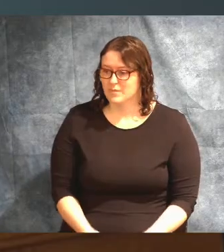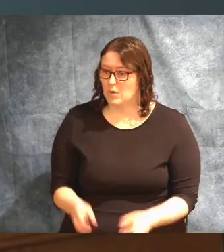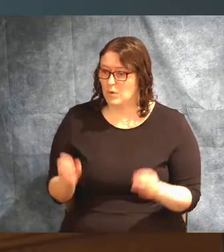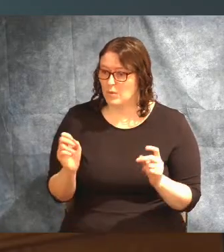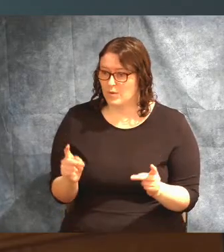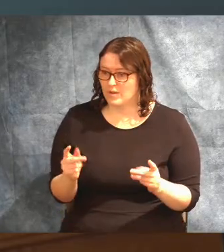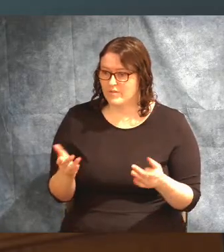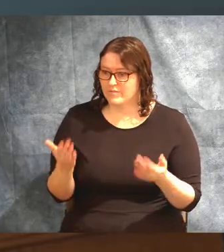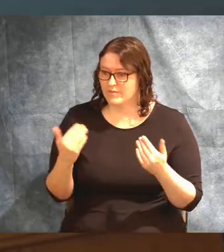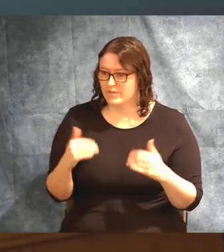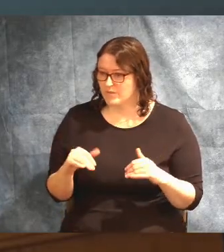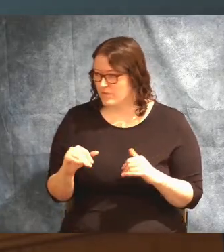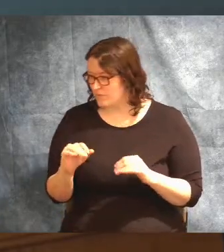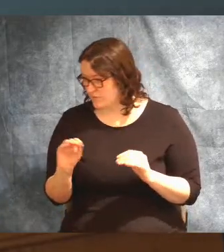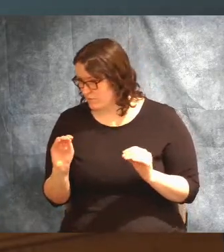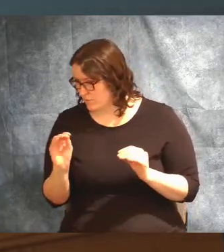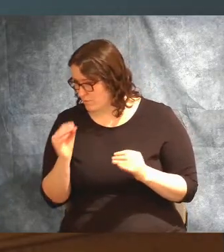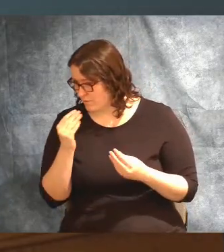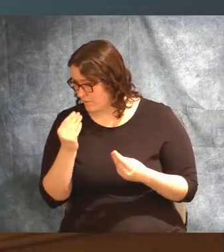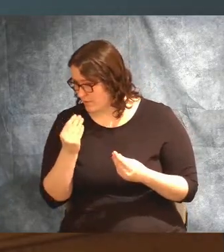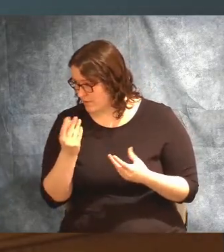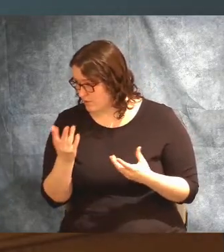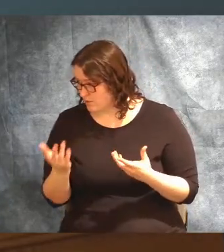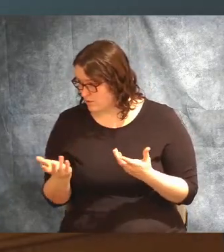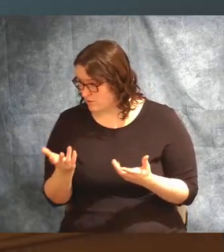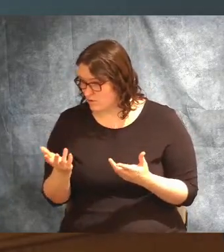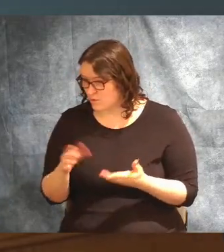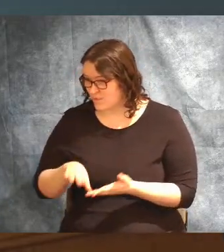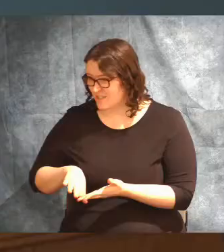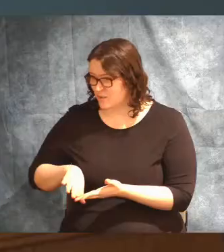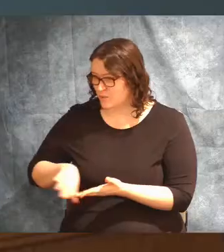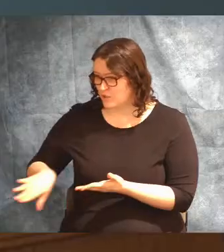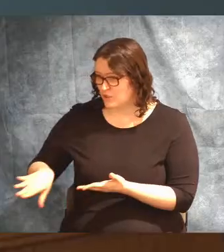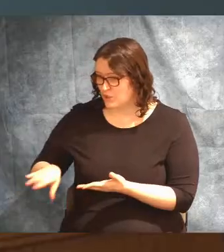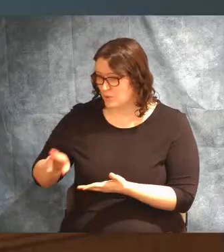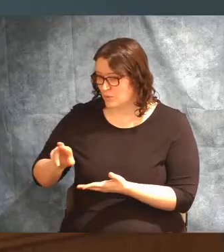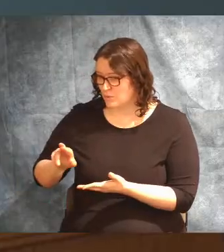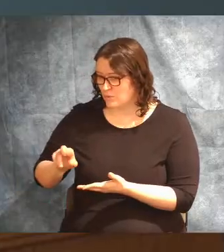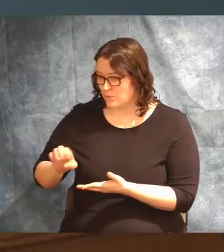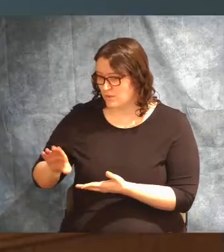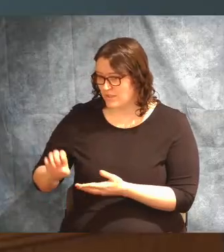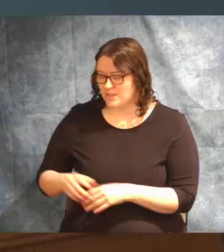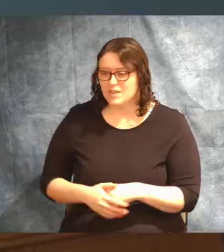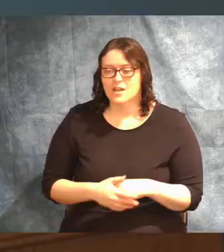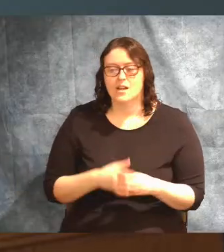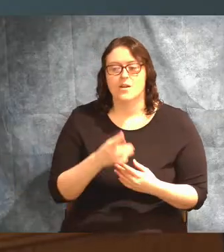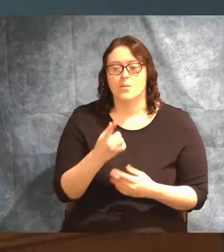so we have no information. Let me know if I need to excuse. Okay. Uh, we have one public comment.